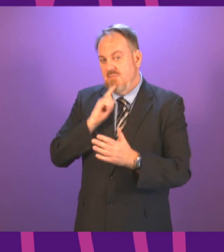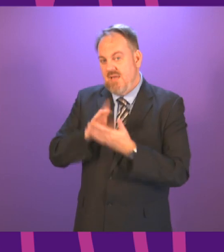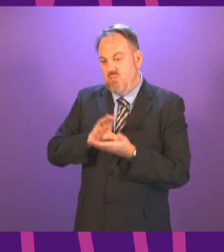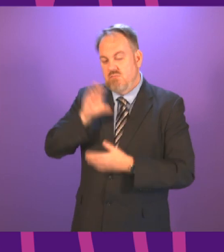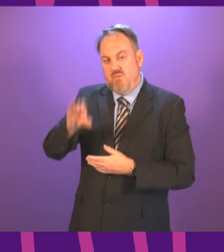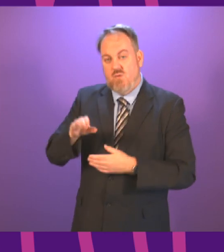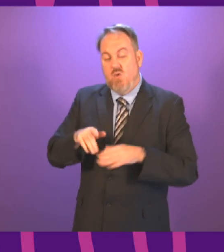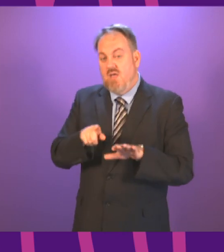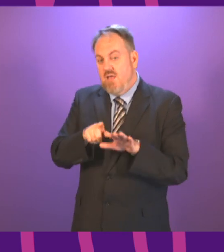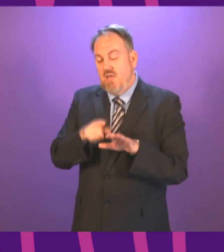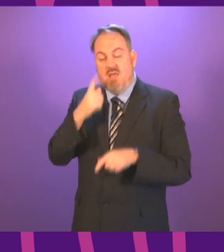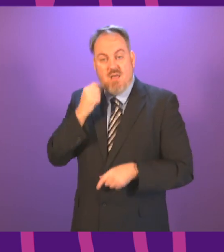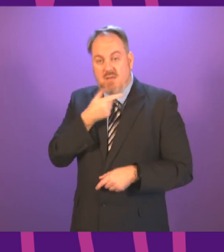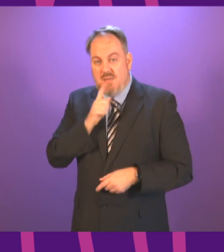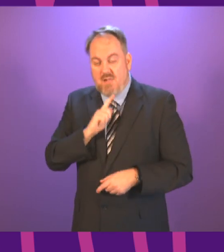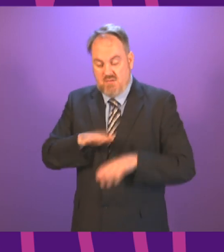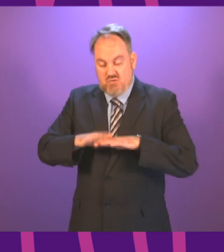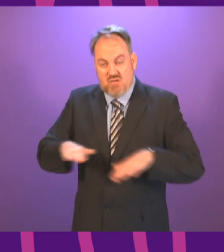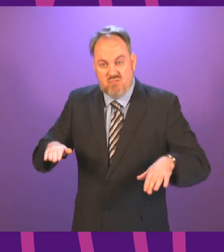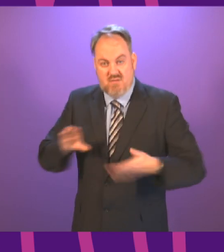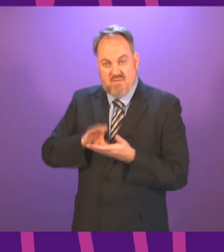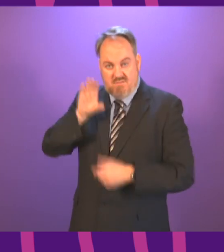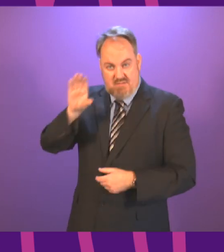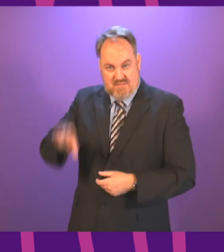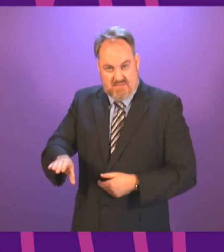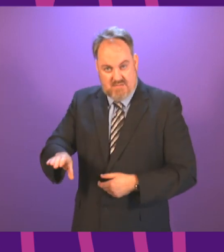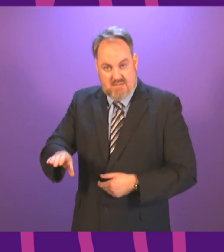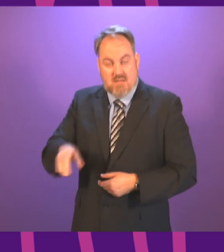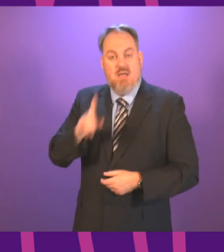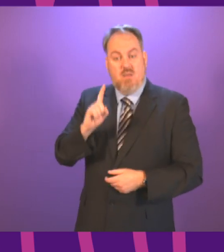to respond to the mental health issues of children and young people. We have also significantly